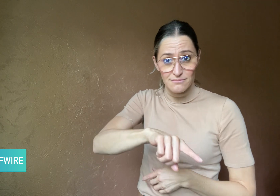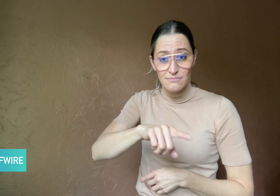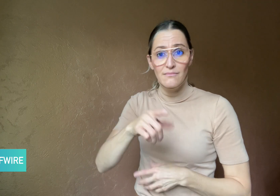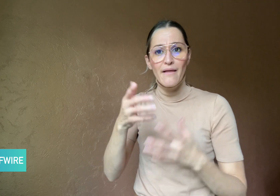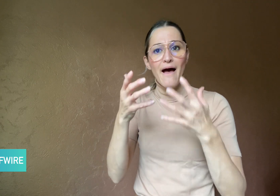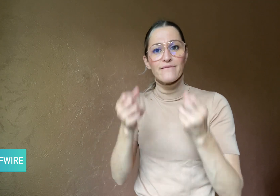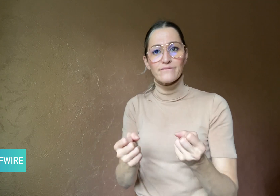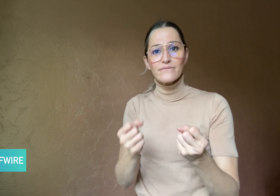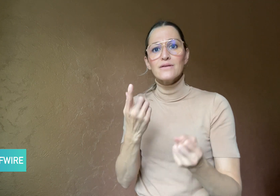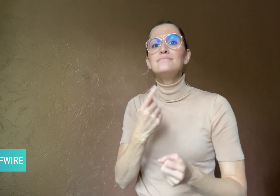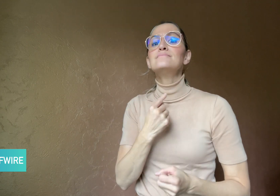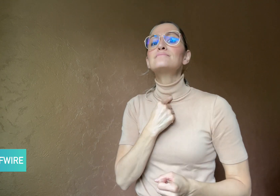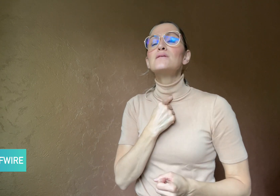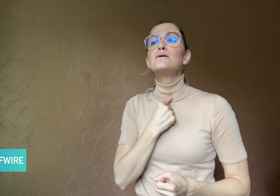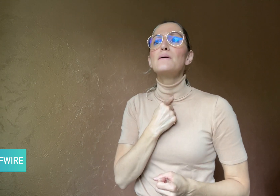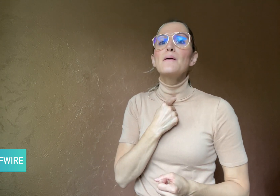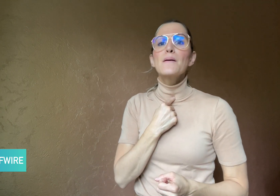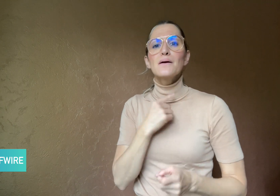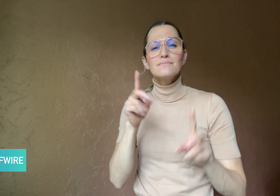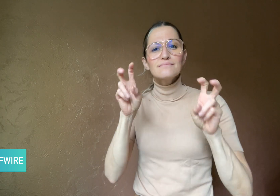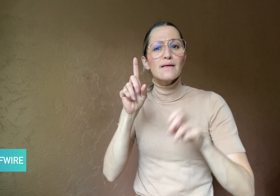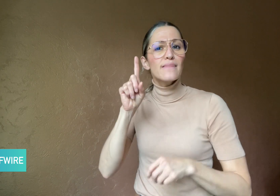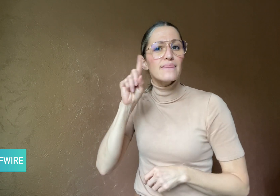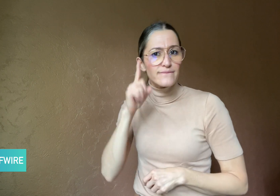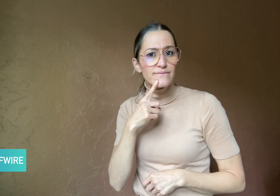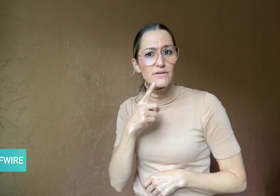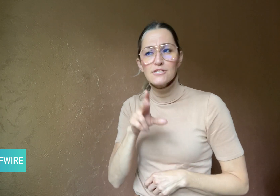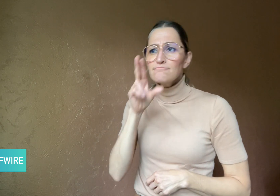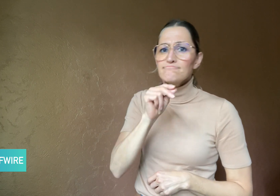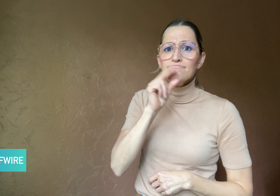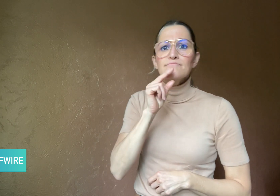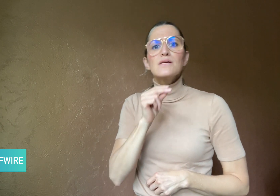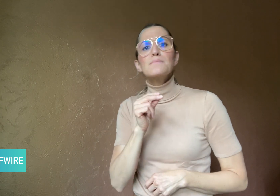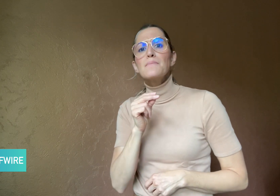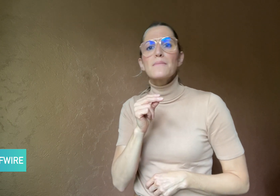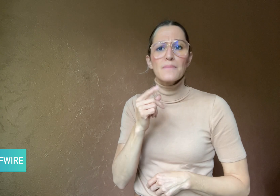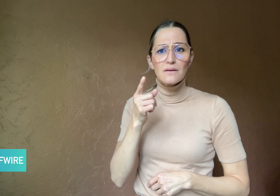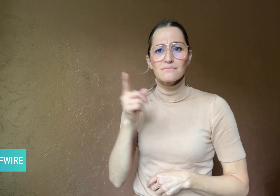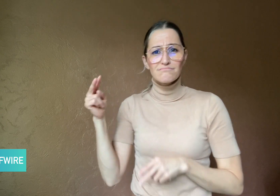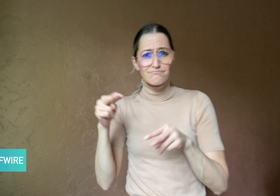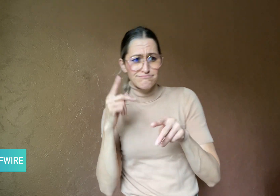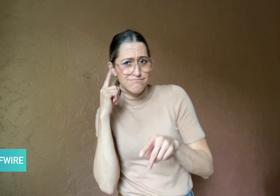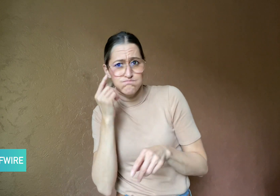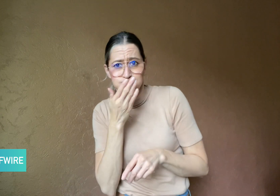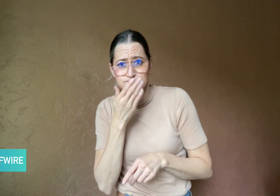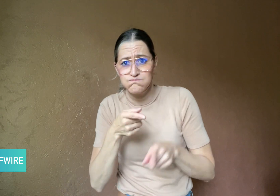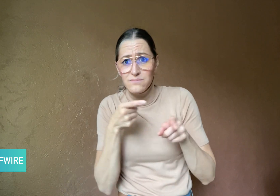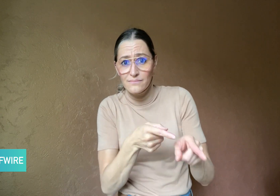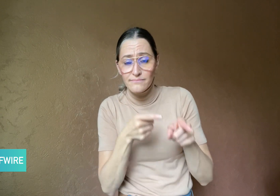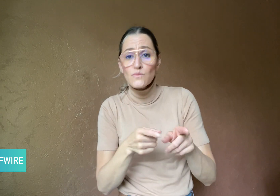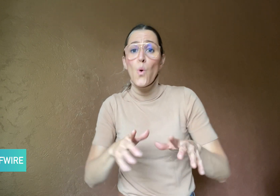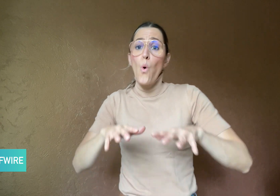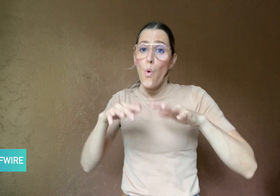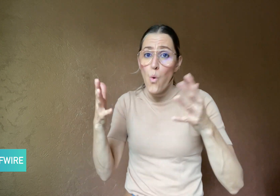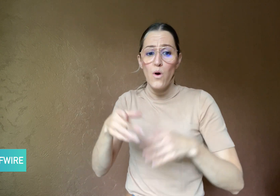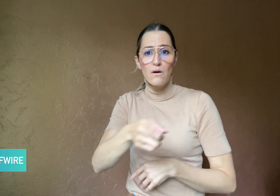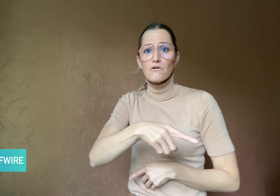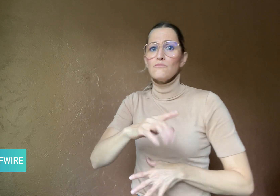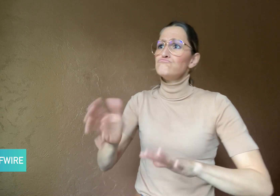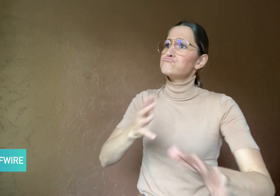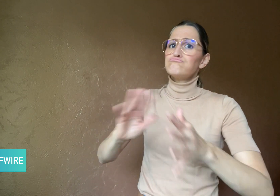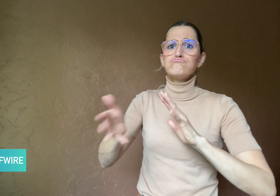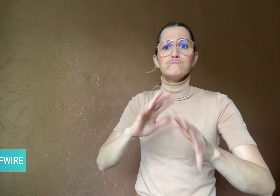have a “Deaf accent” while speaking, or they use sign language